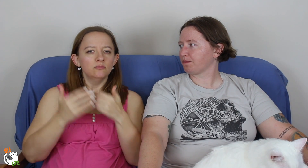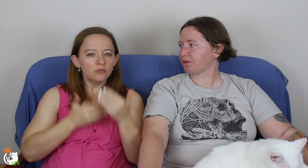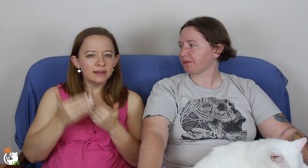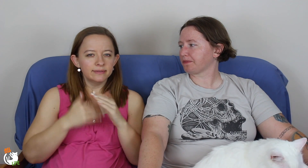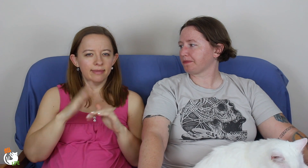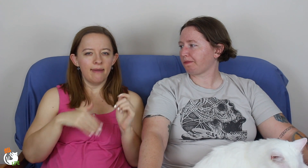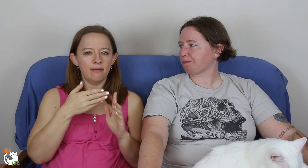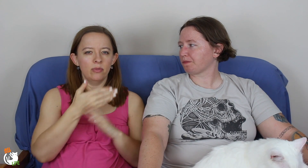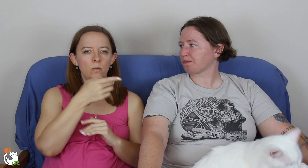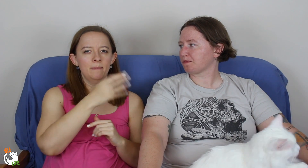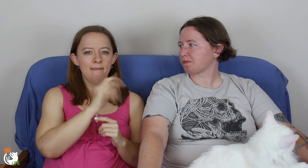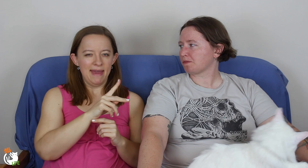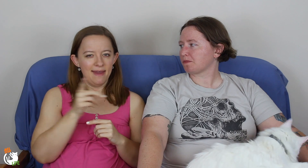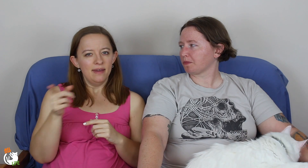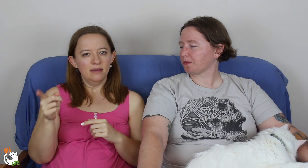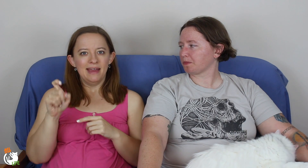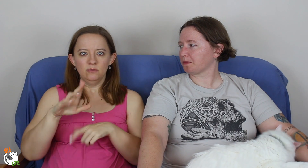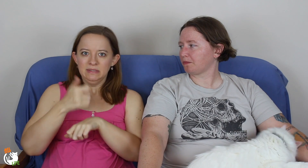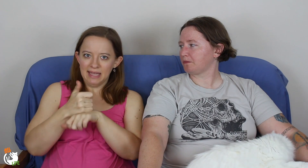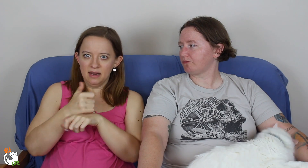Just understand it's a different process than going through a sperm bank.